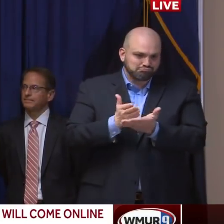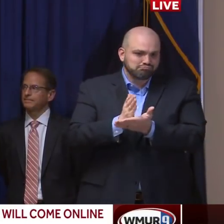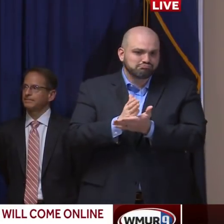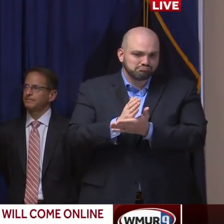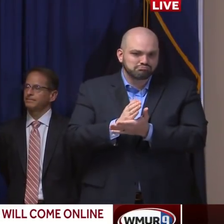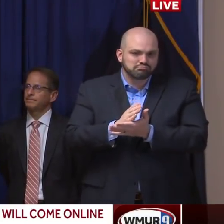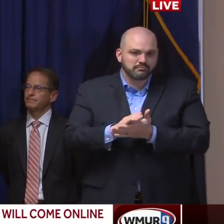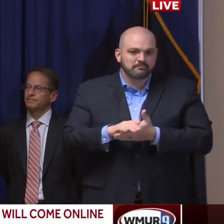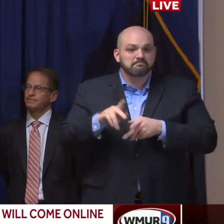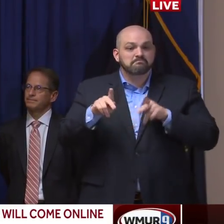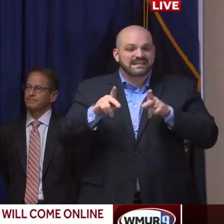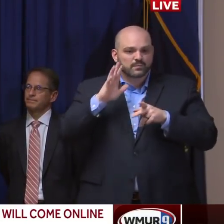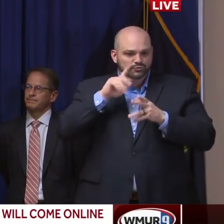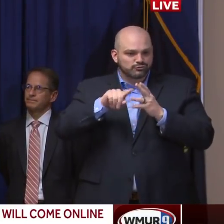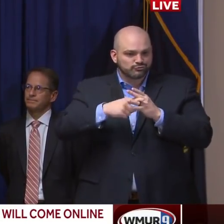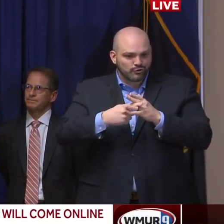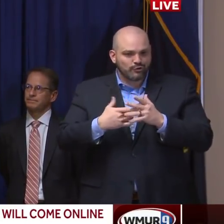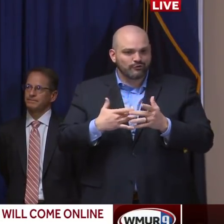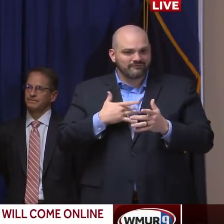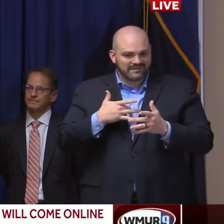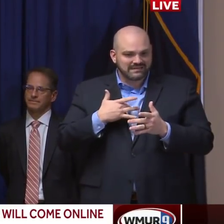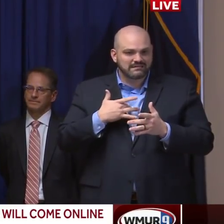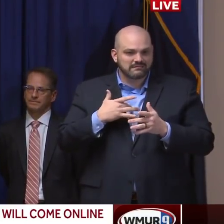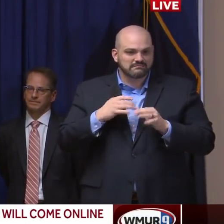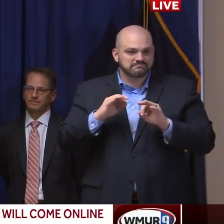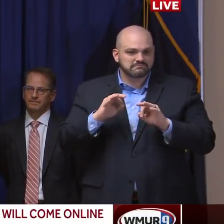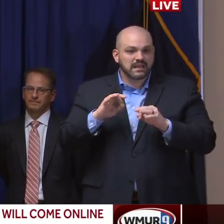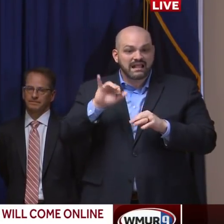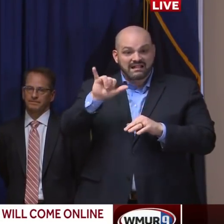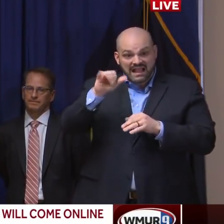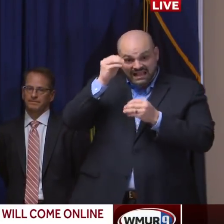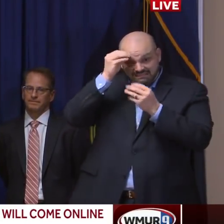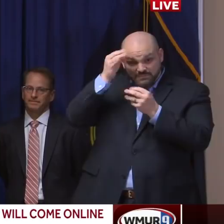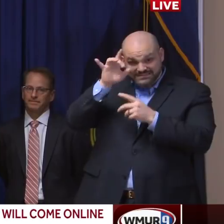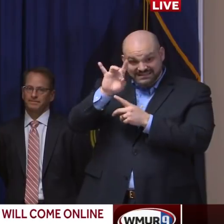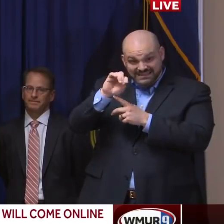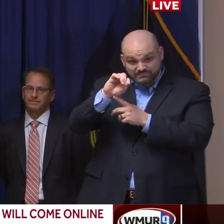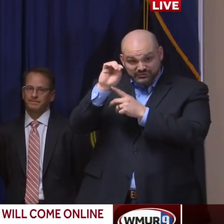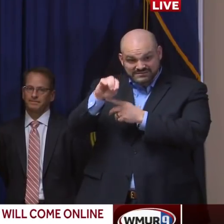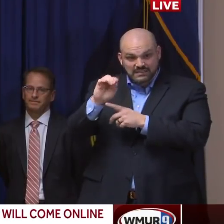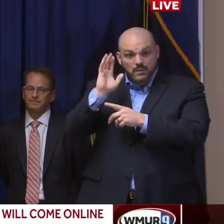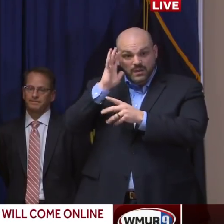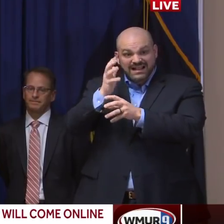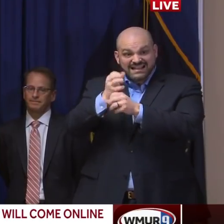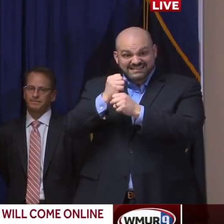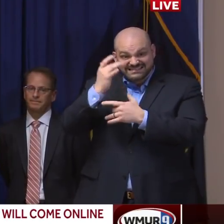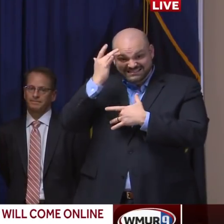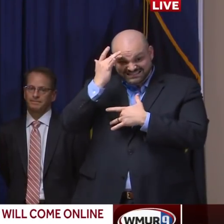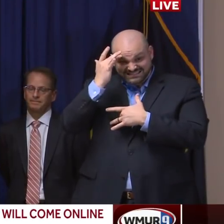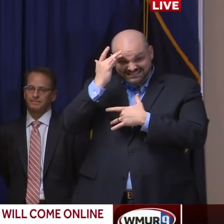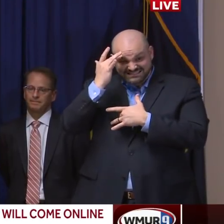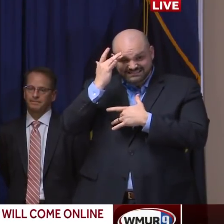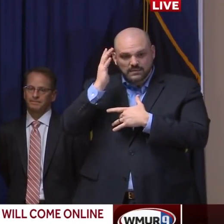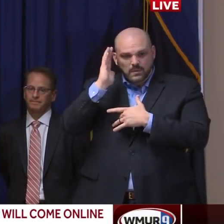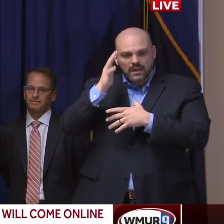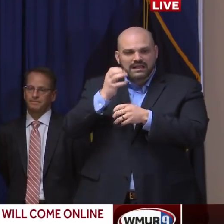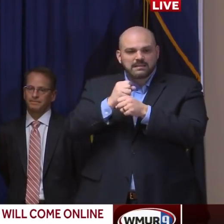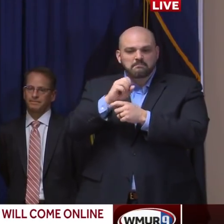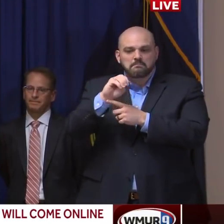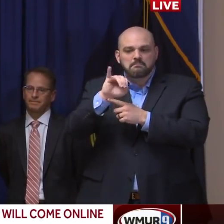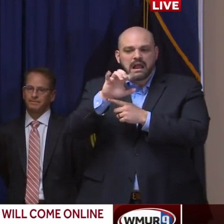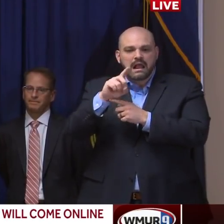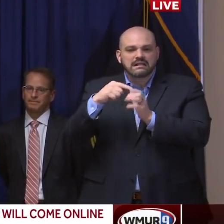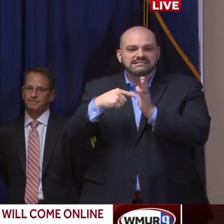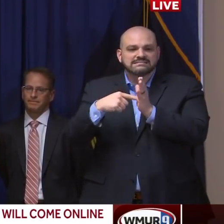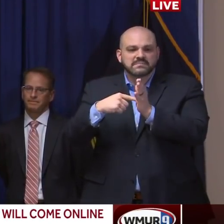THAT ALONE WILL BRING A SENSE OF CALM BACK TO THE SITUATION AS PEOPLE START REALIZING THE DATA WE ARE SEEING ON THESE GRAPHS.